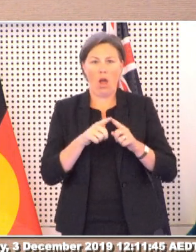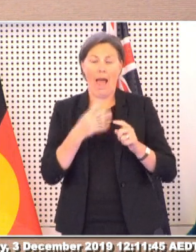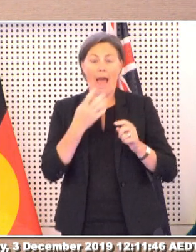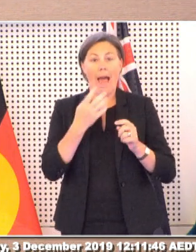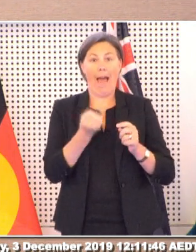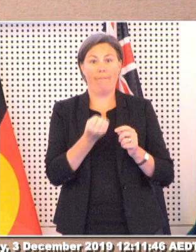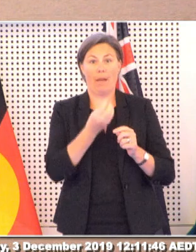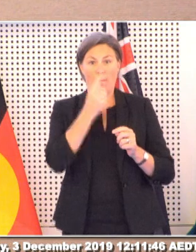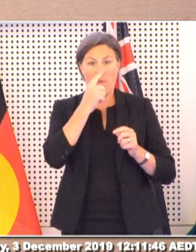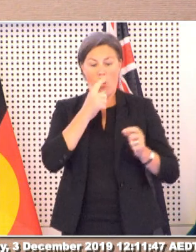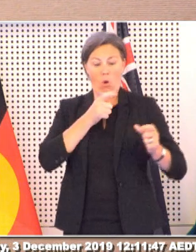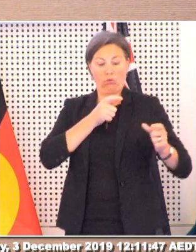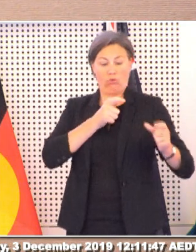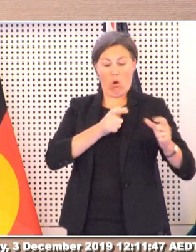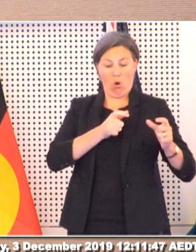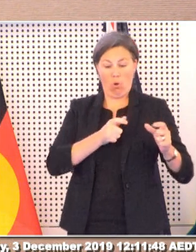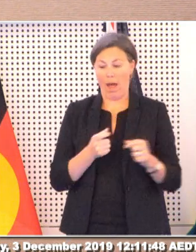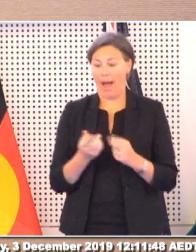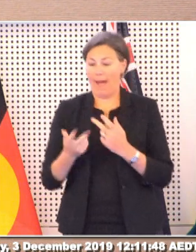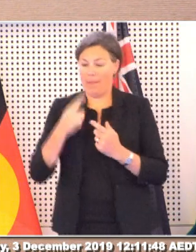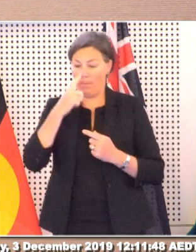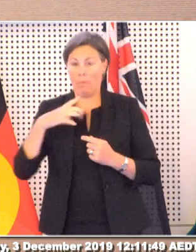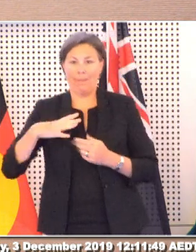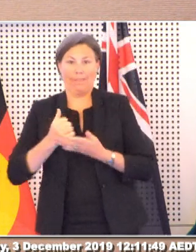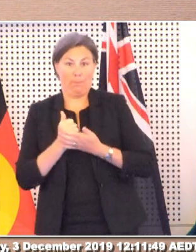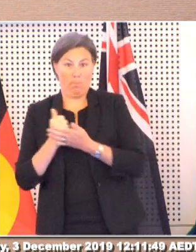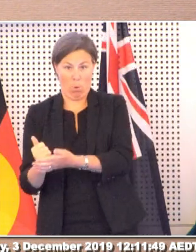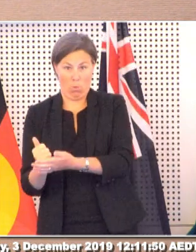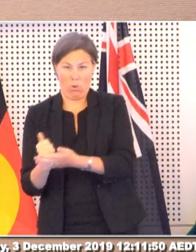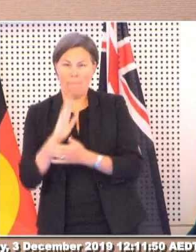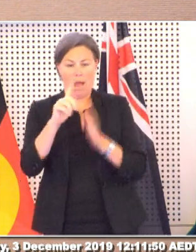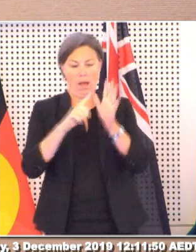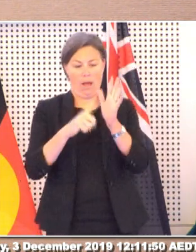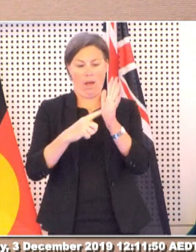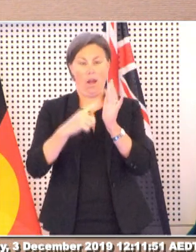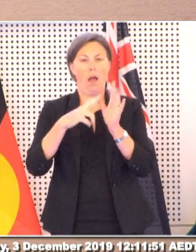The idea of alliance is that people might need assistance for something but they